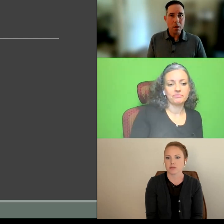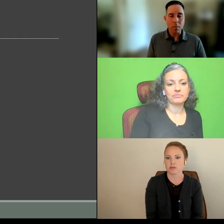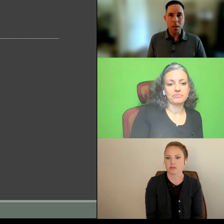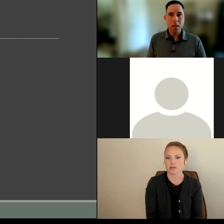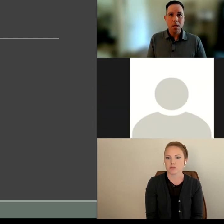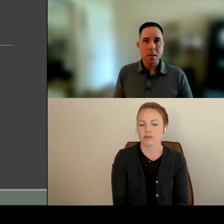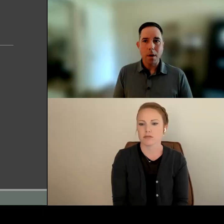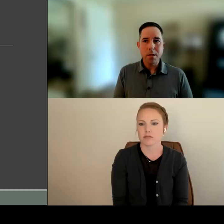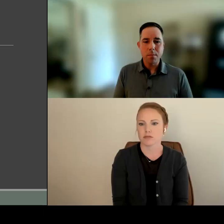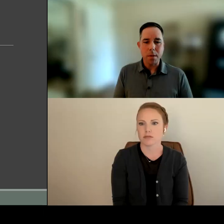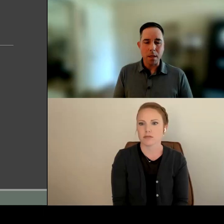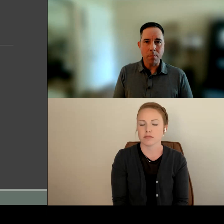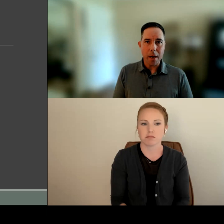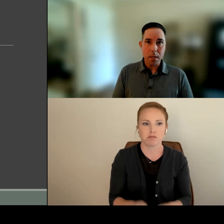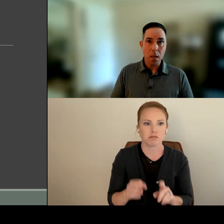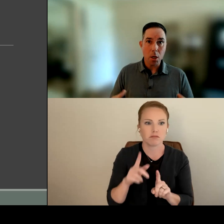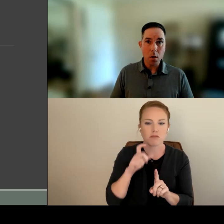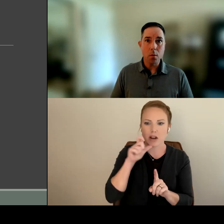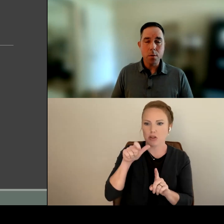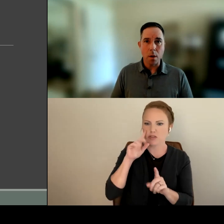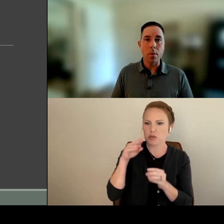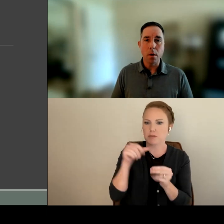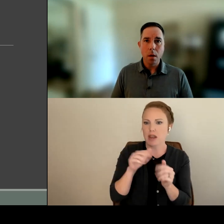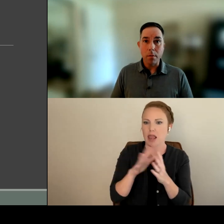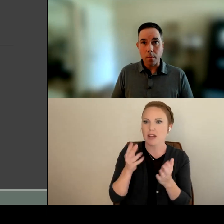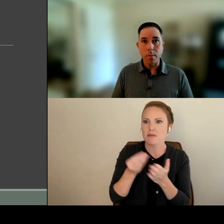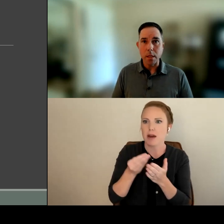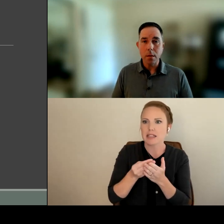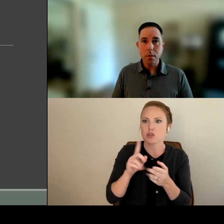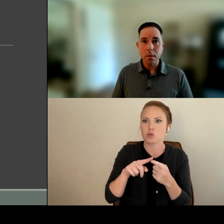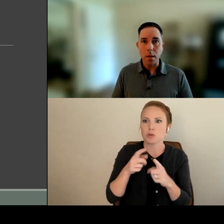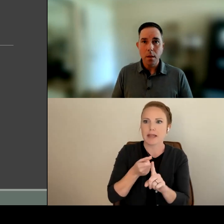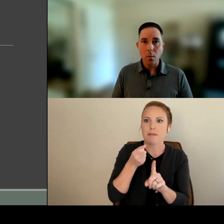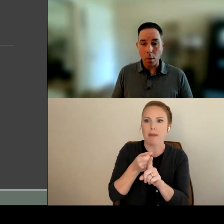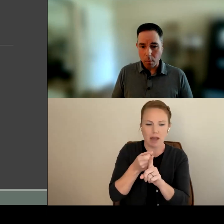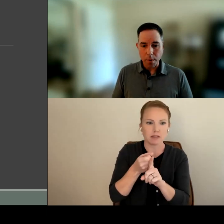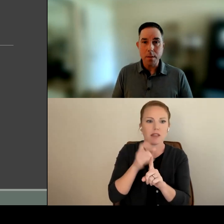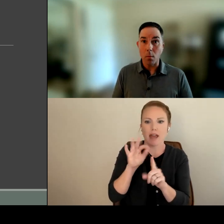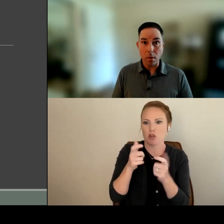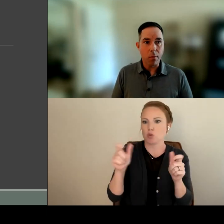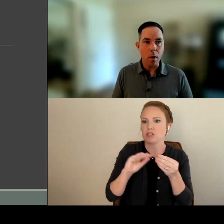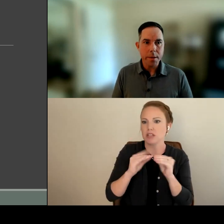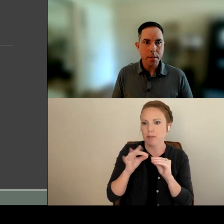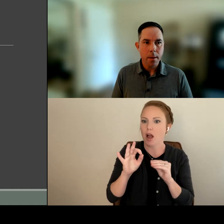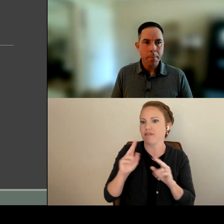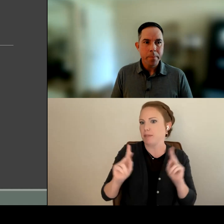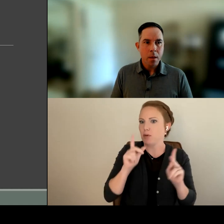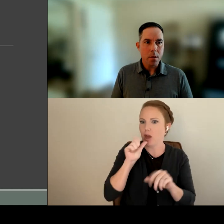a lot of money to buy something that impacts a huge number of human beings that work with us, that work for us.